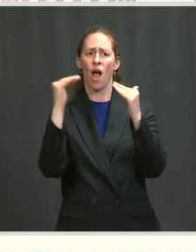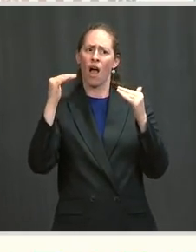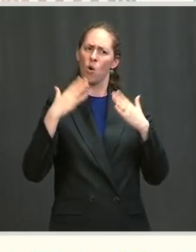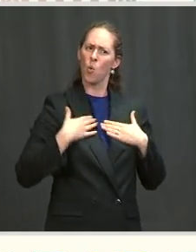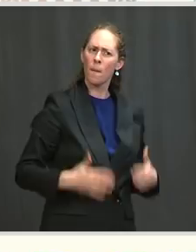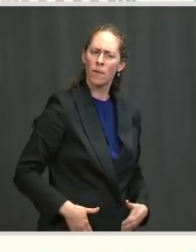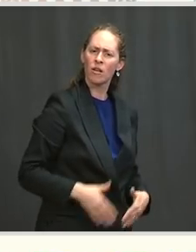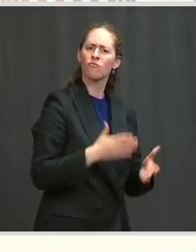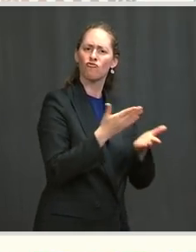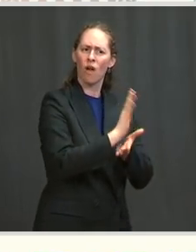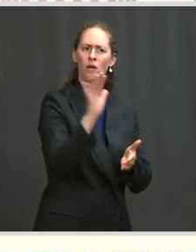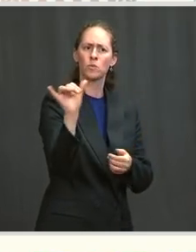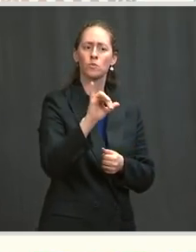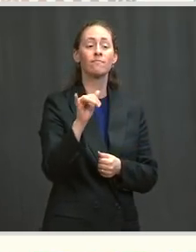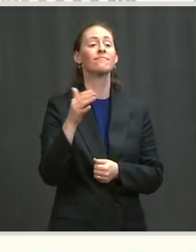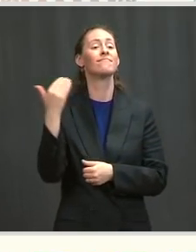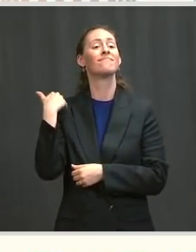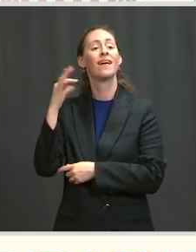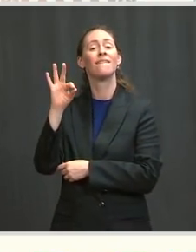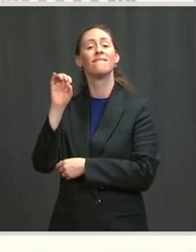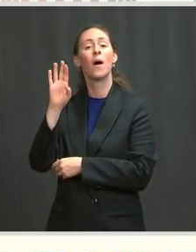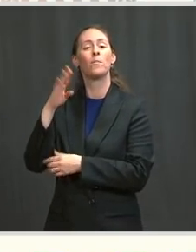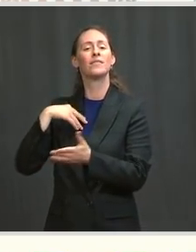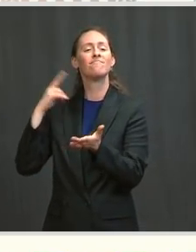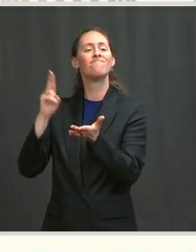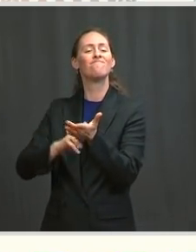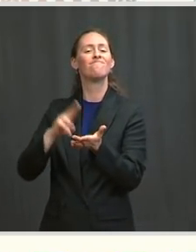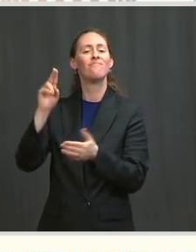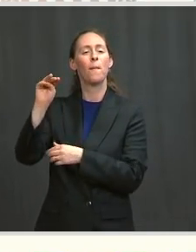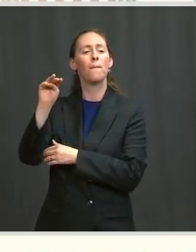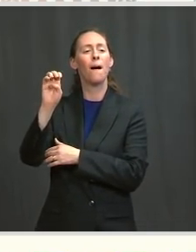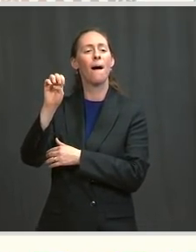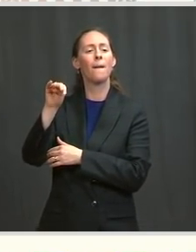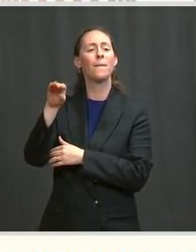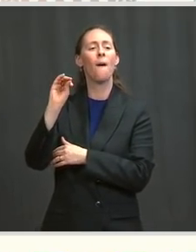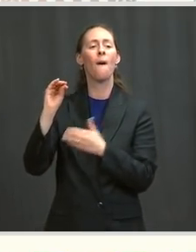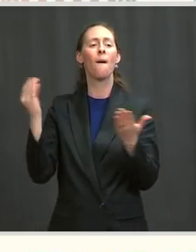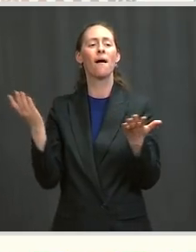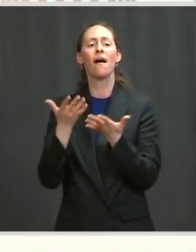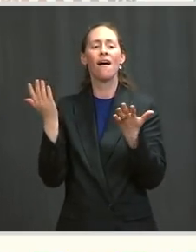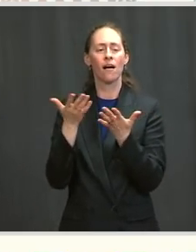establishing that it's the policy of the United States to pursue an end to violence and discrimination